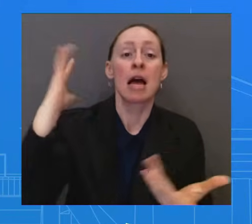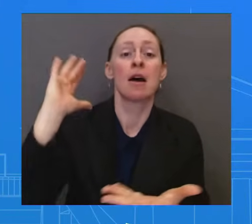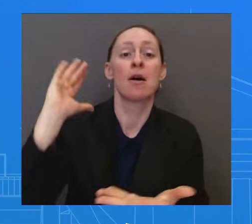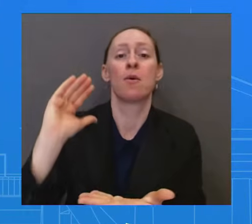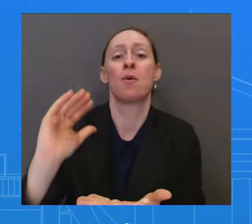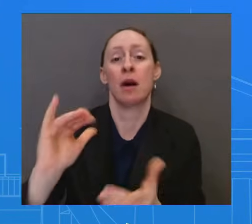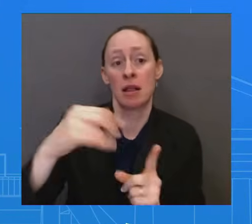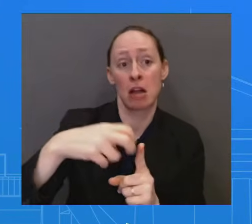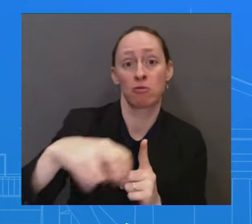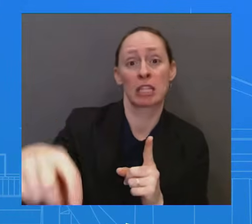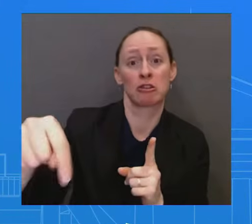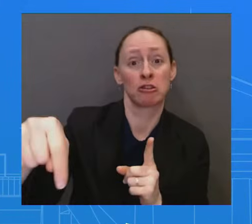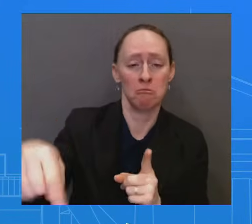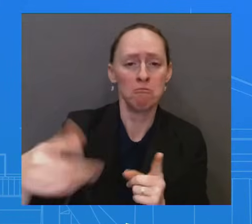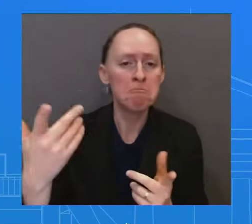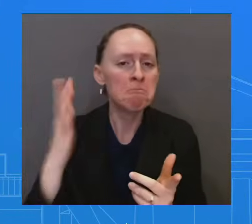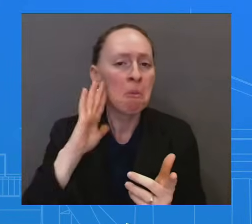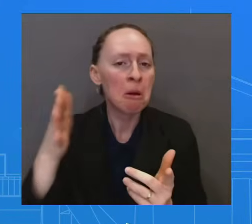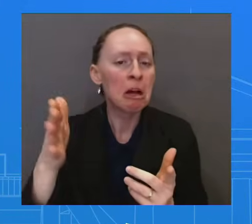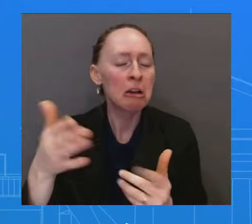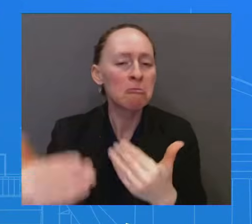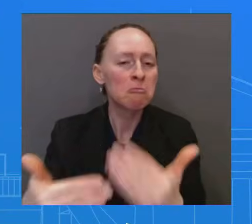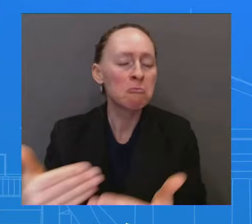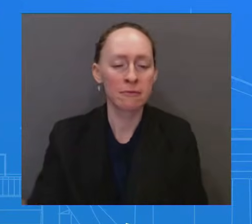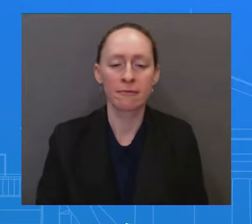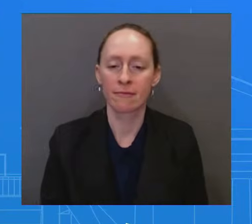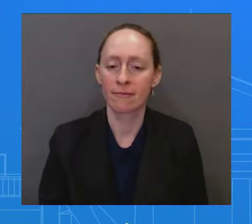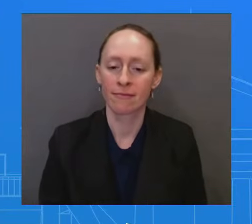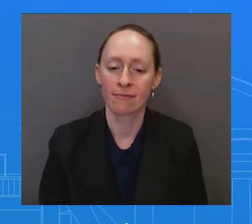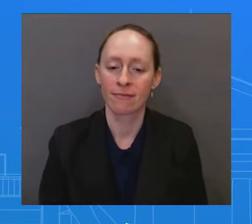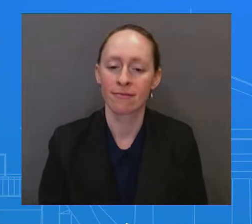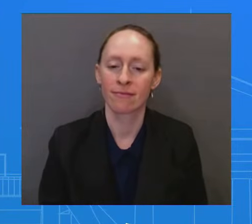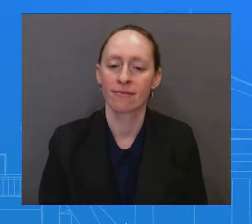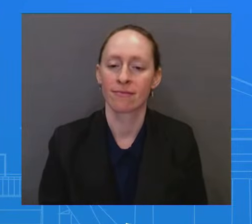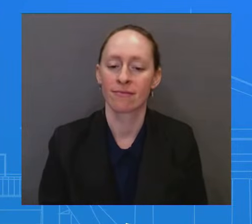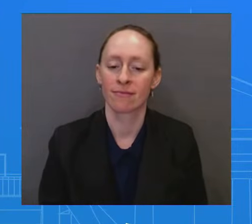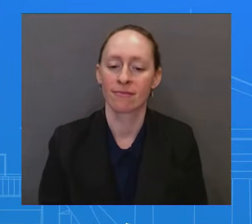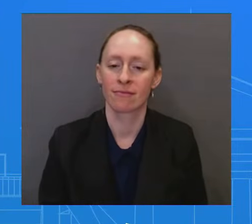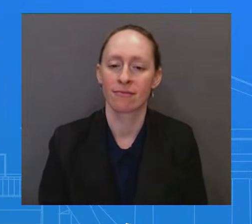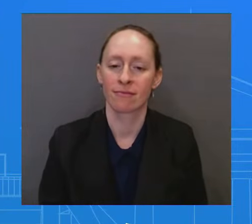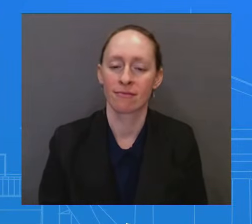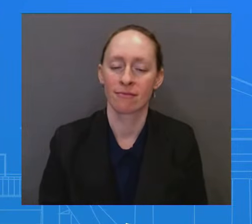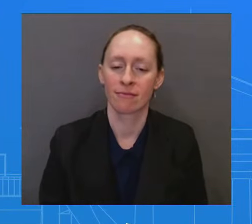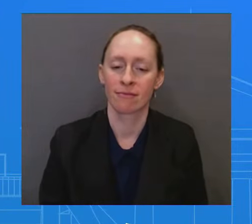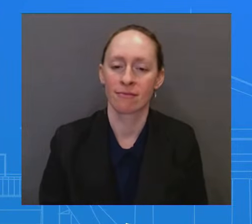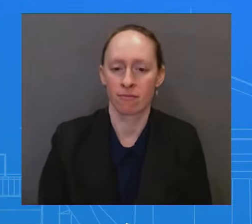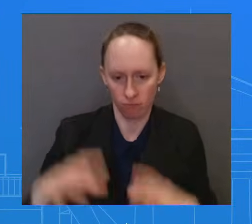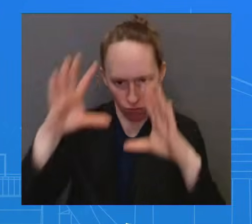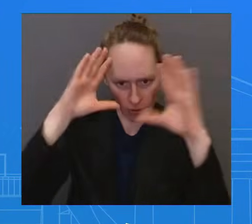He said that there was an agreement with Maduro where Maduro said he would agree to essentially everything